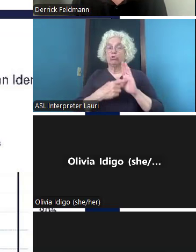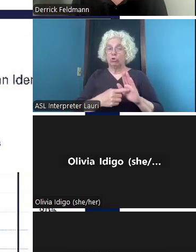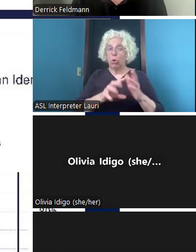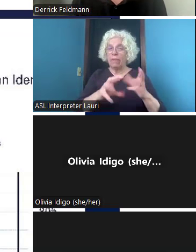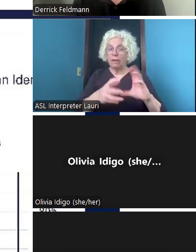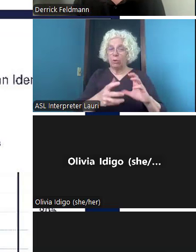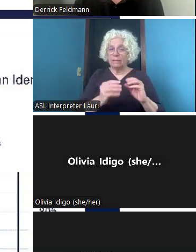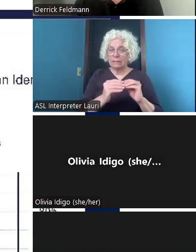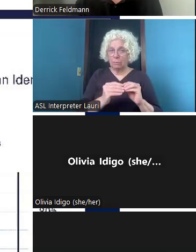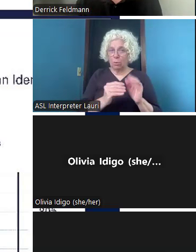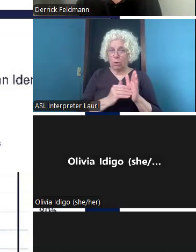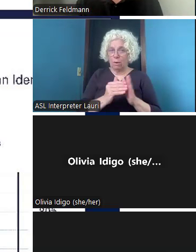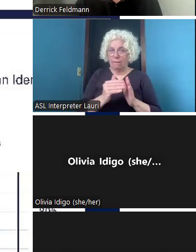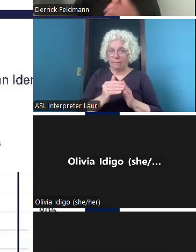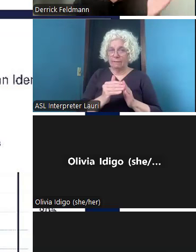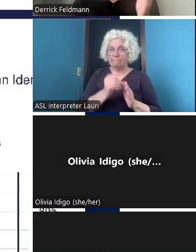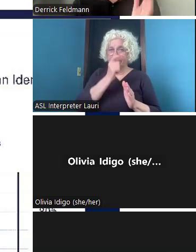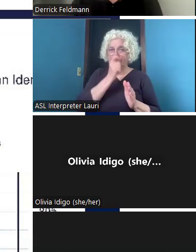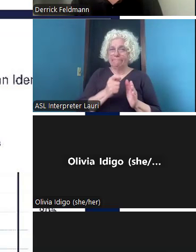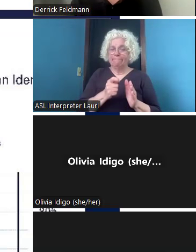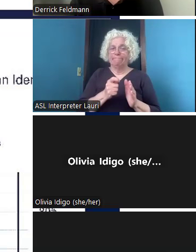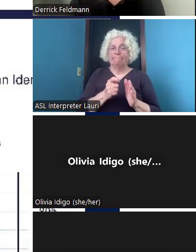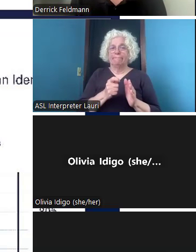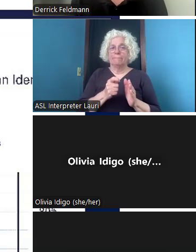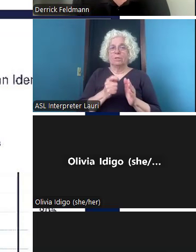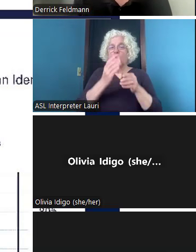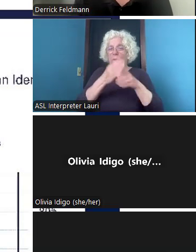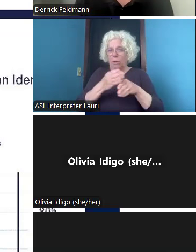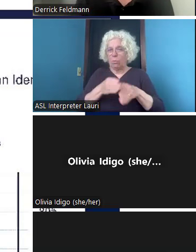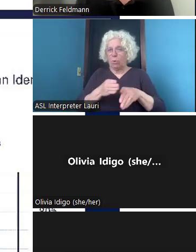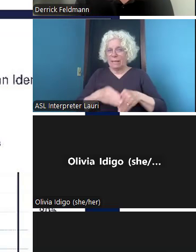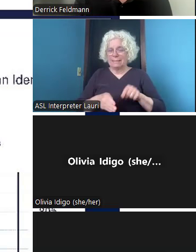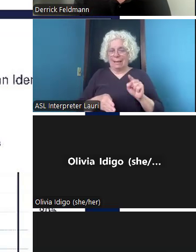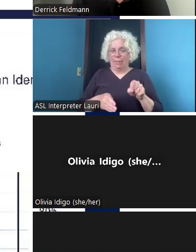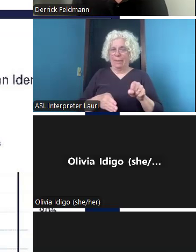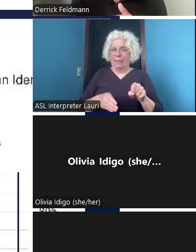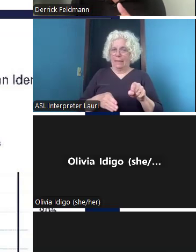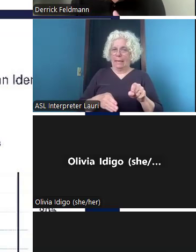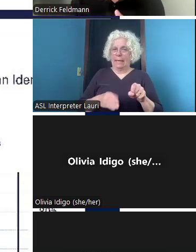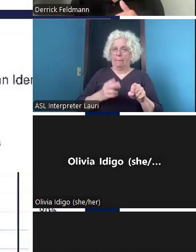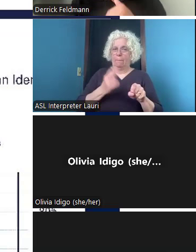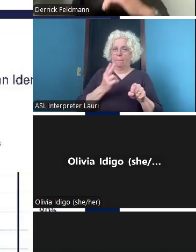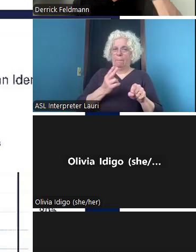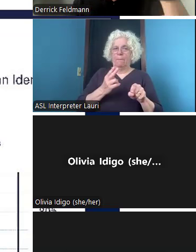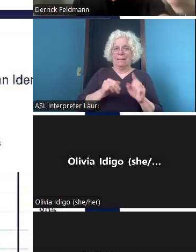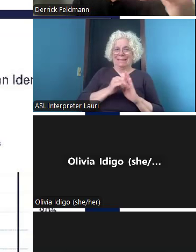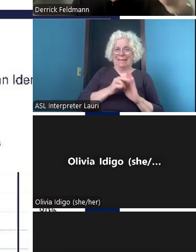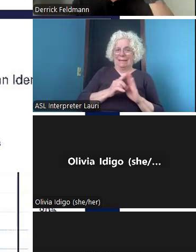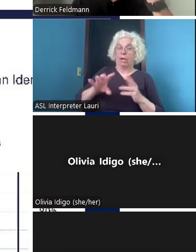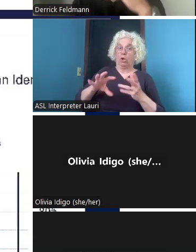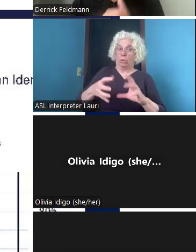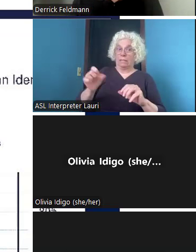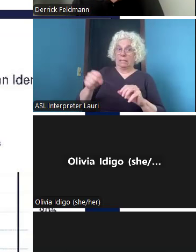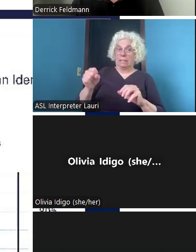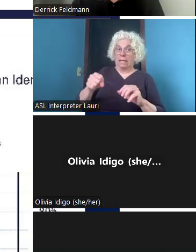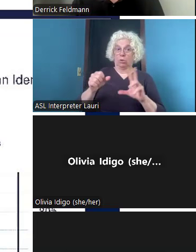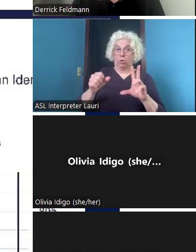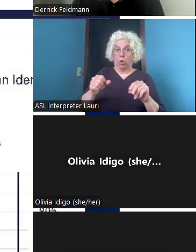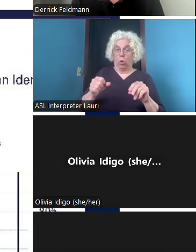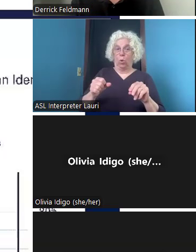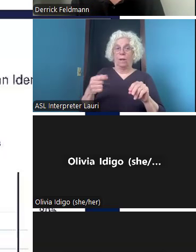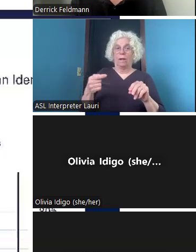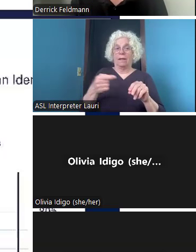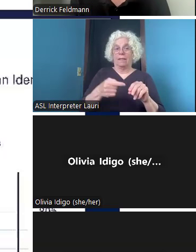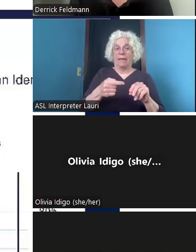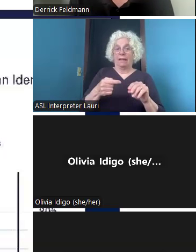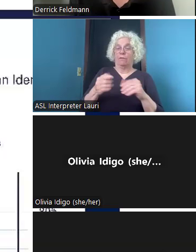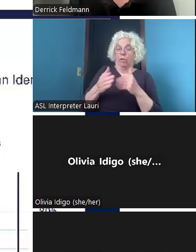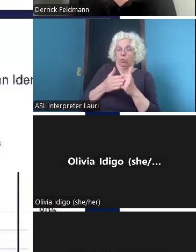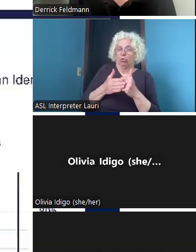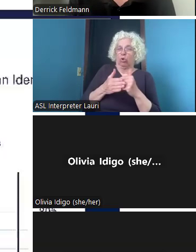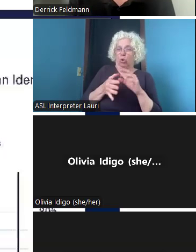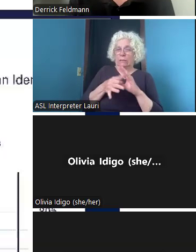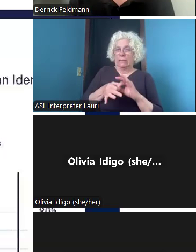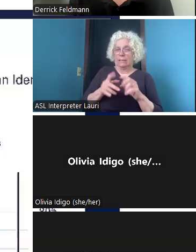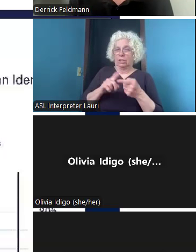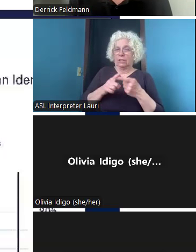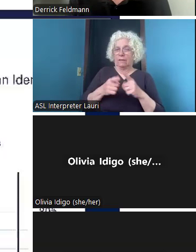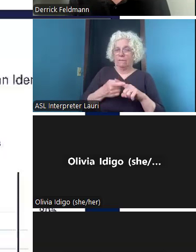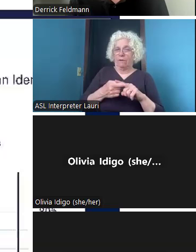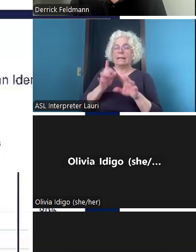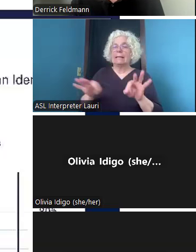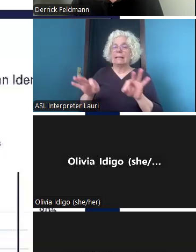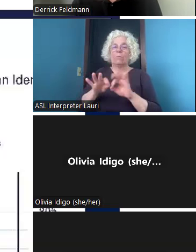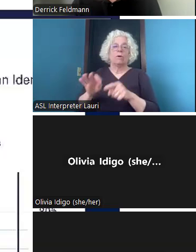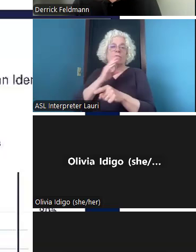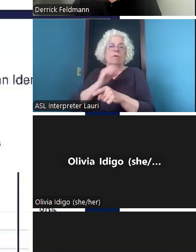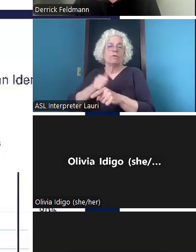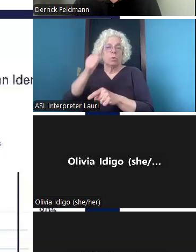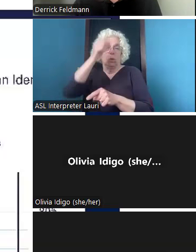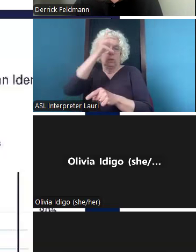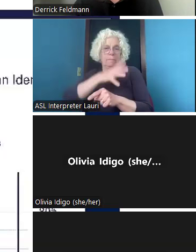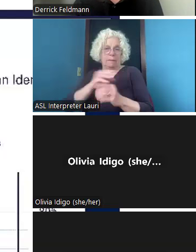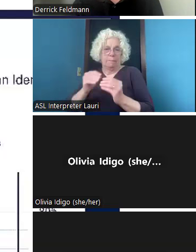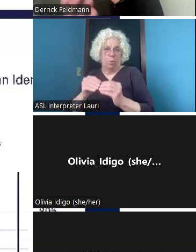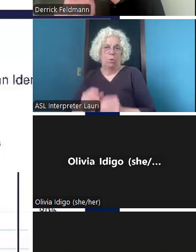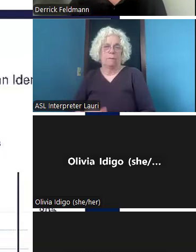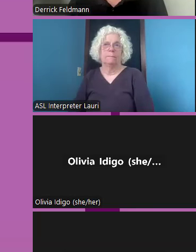So it was kind of interesting compared to all the other groups. That was one note. So the identifying crisis one for our friends close connections and more for our older men, rural, 49+.